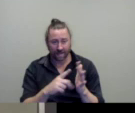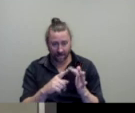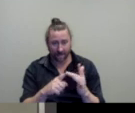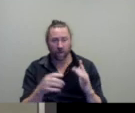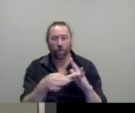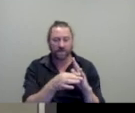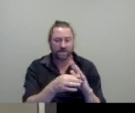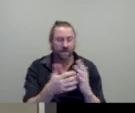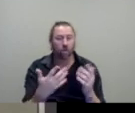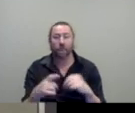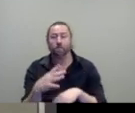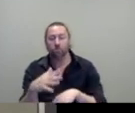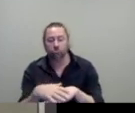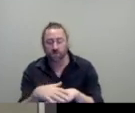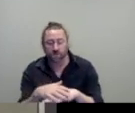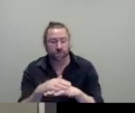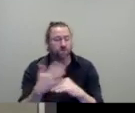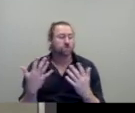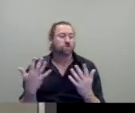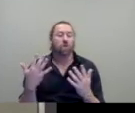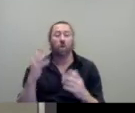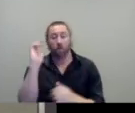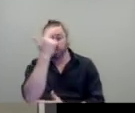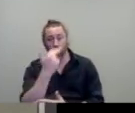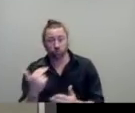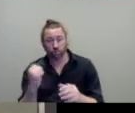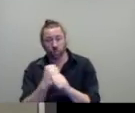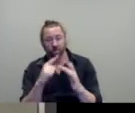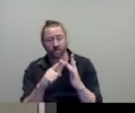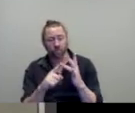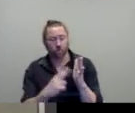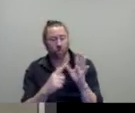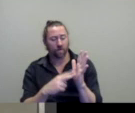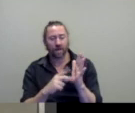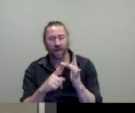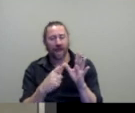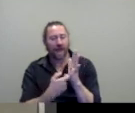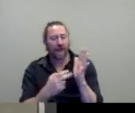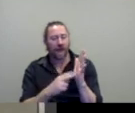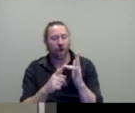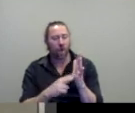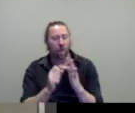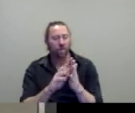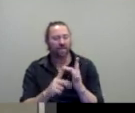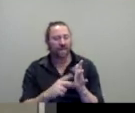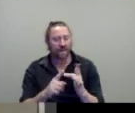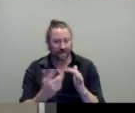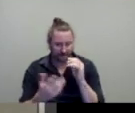Portrait of Giovanni Arnolfini and his Wife and so in this case this kind of flitting between